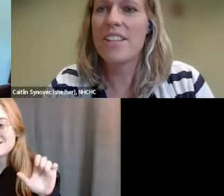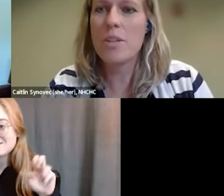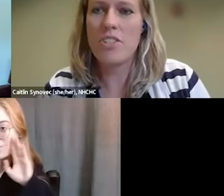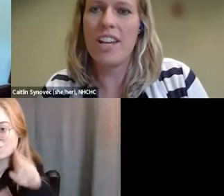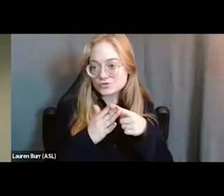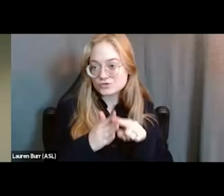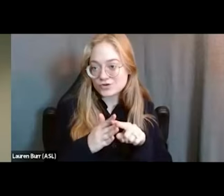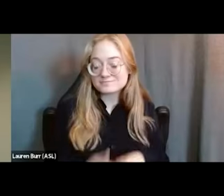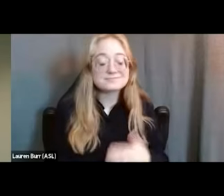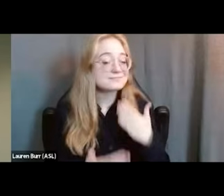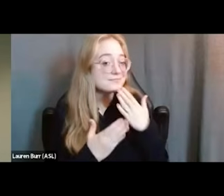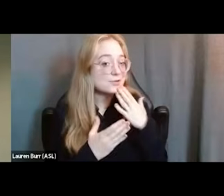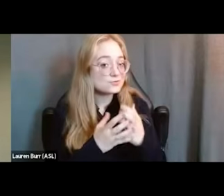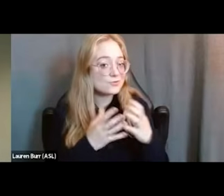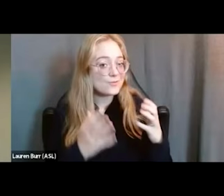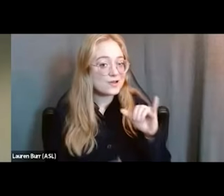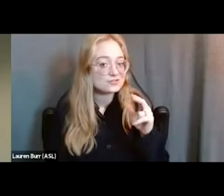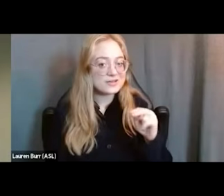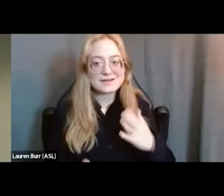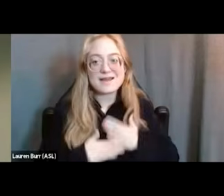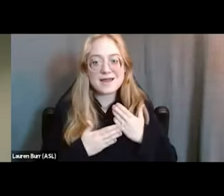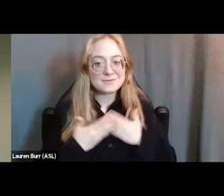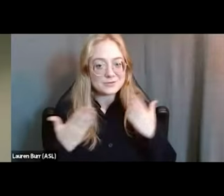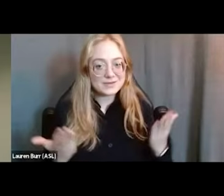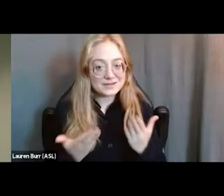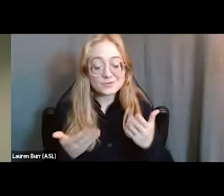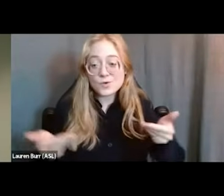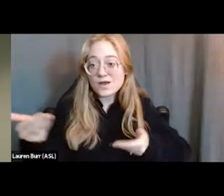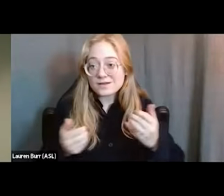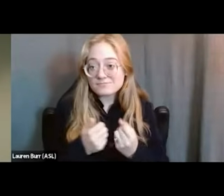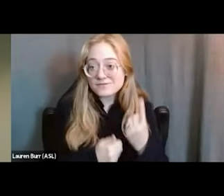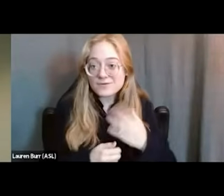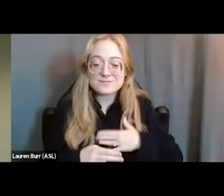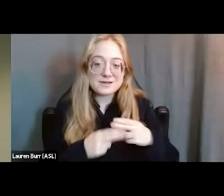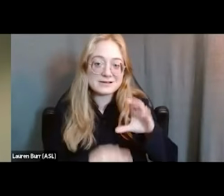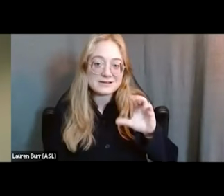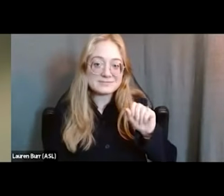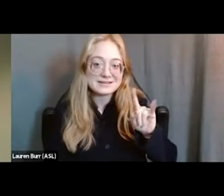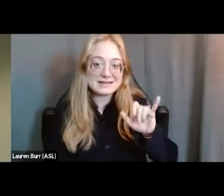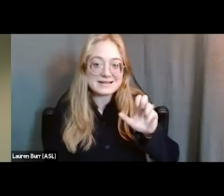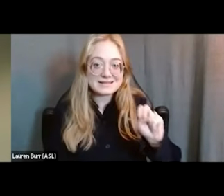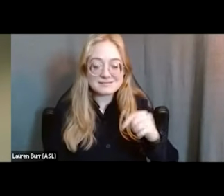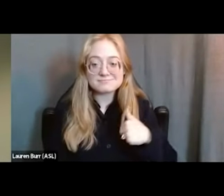Thanks so much Jen, and so happy to be here today. Welcome everybody. My name is Caitlin Synovec. I am senior program manager